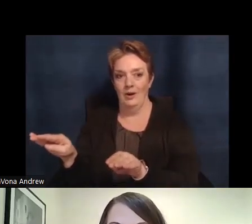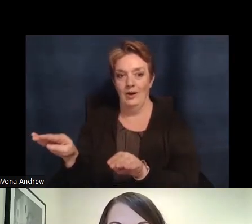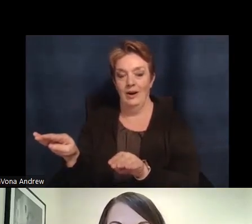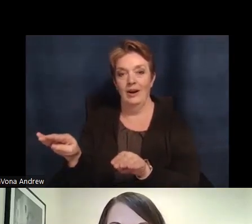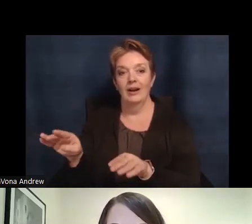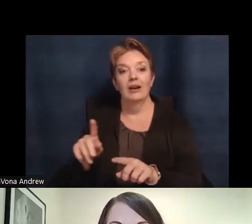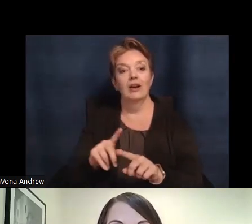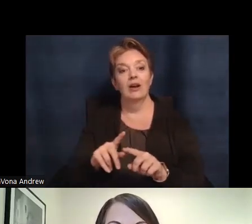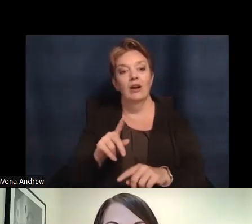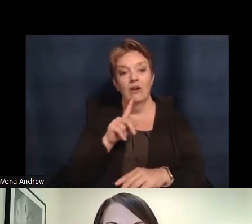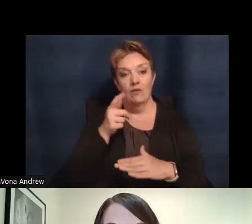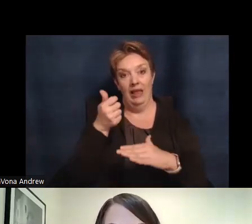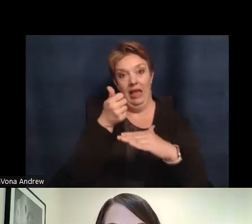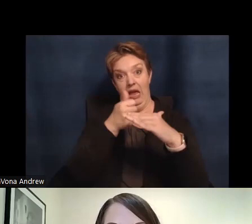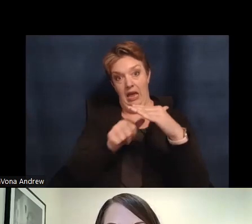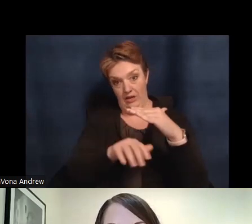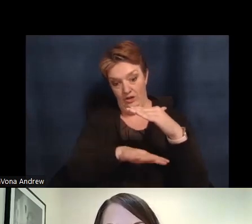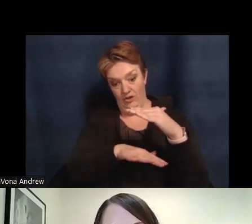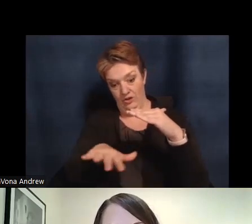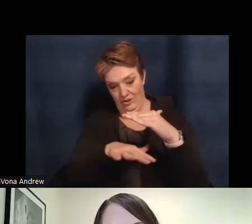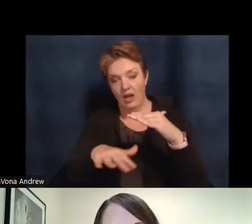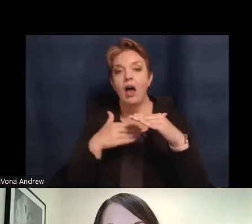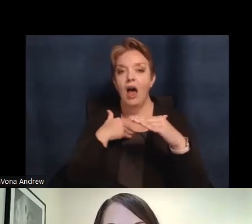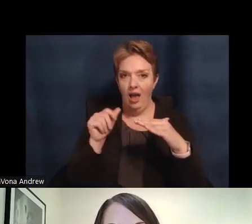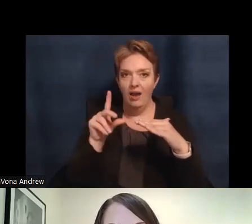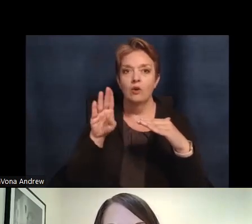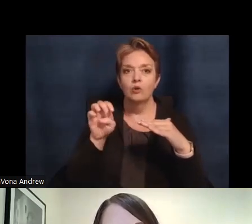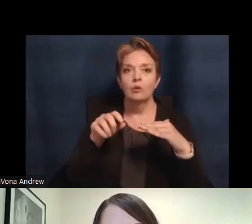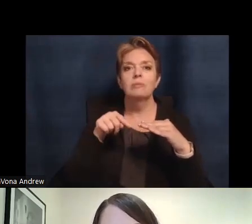where linseed oil was added to make the floor very durable and resistant.